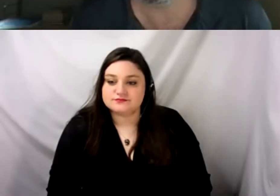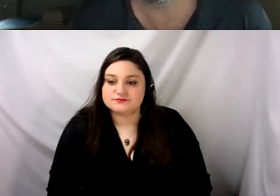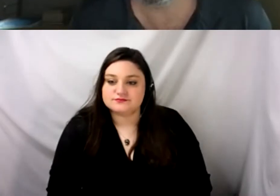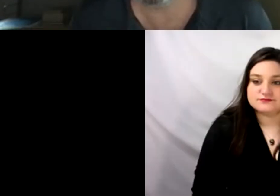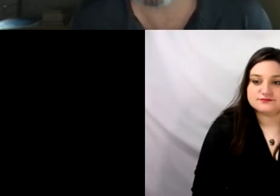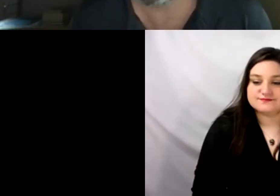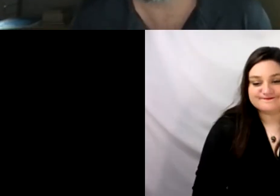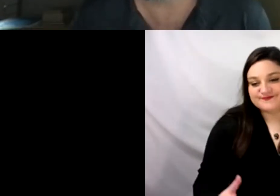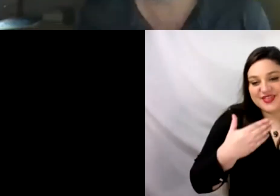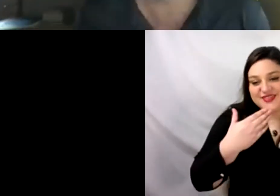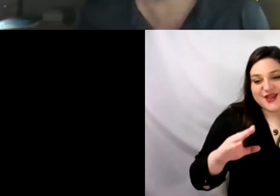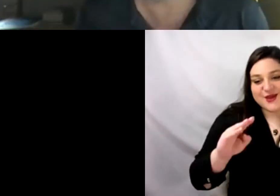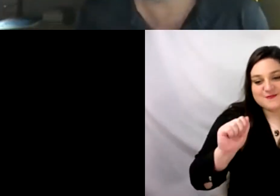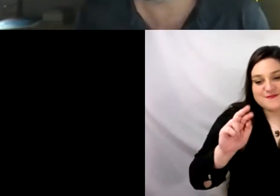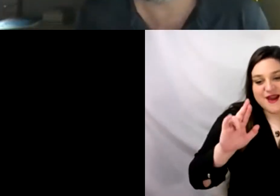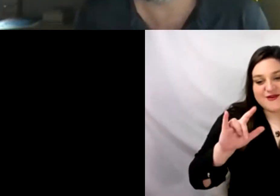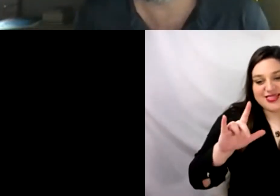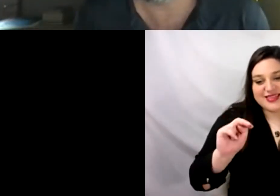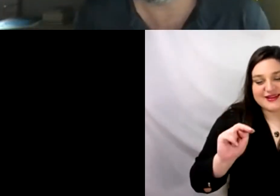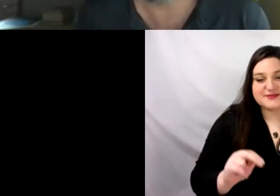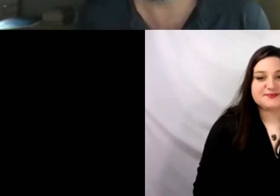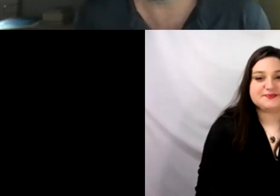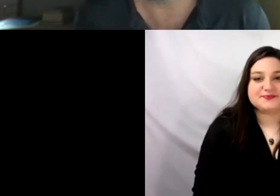questions?